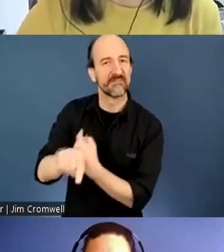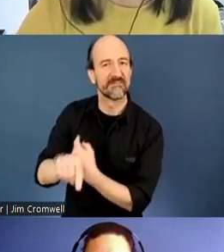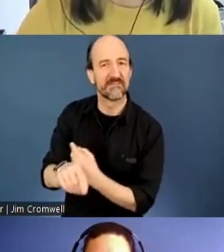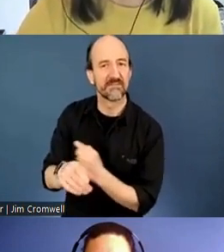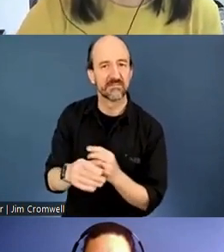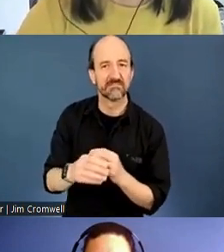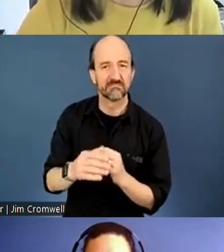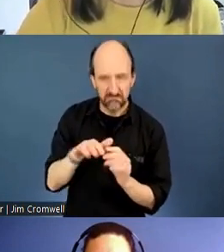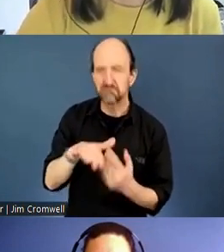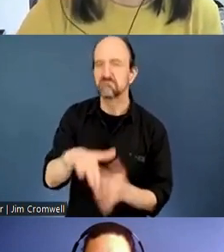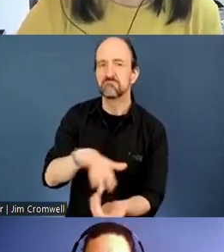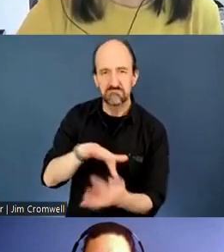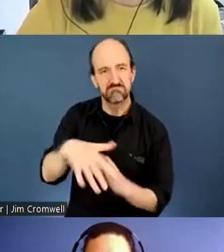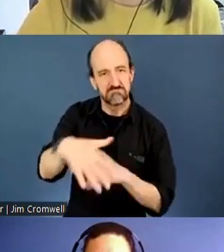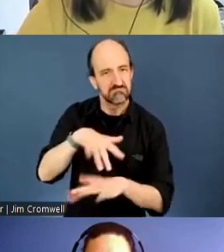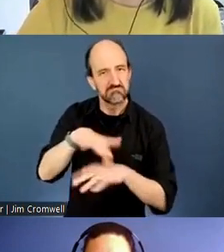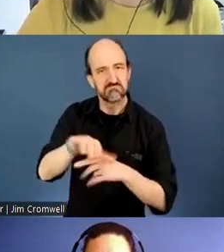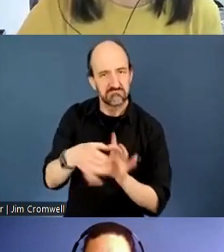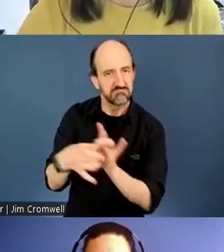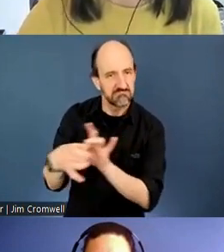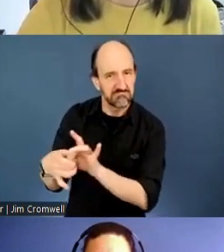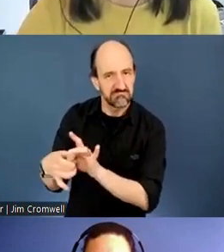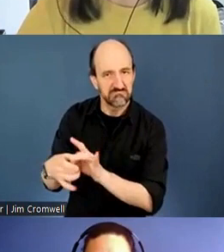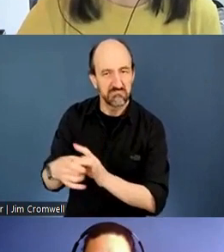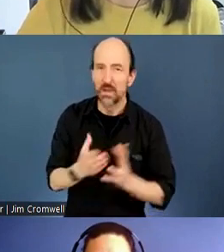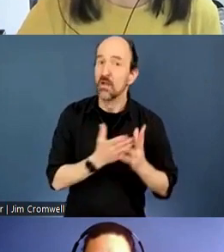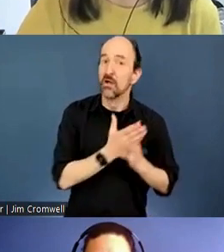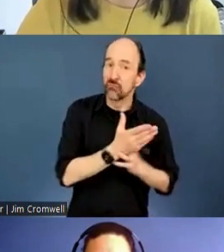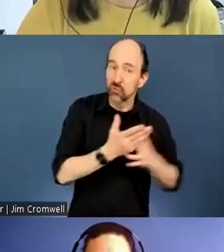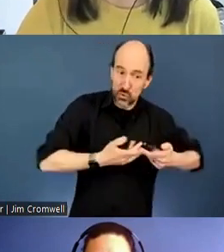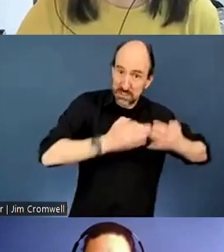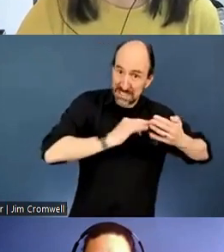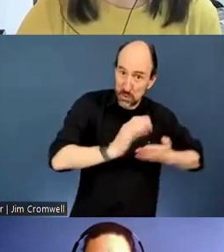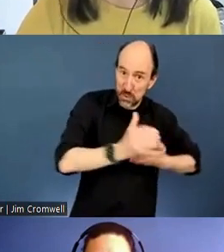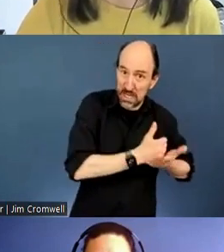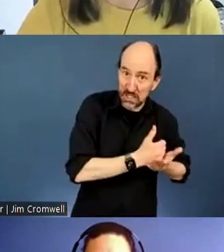in processes of data collection in Santa Monica, the community